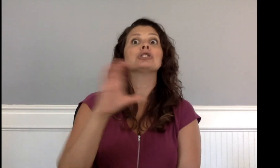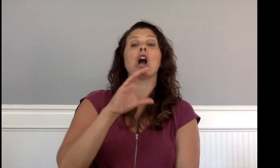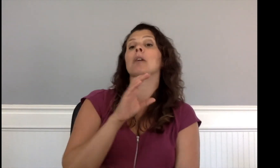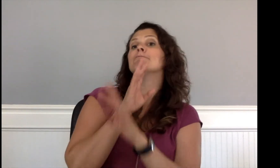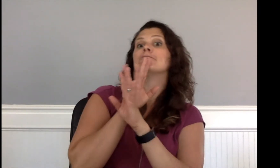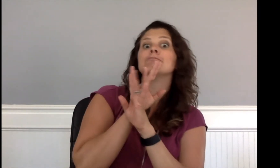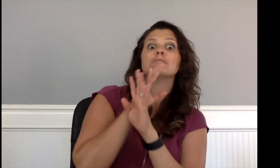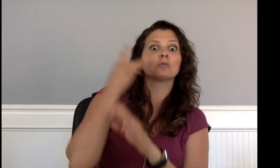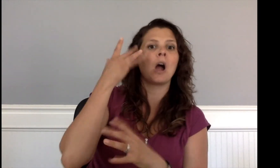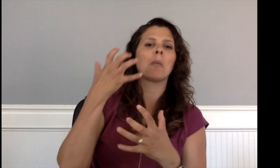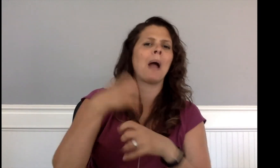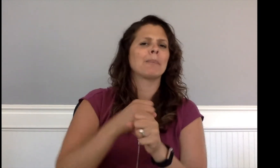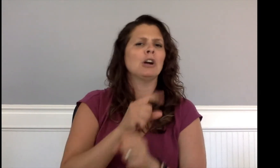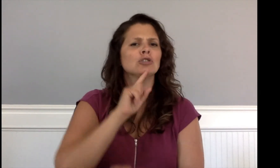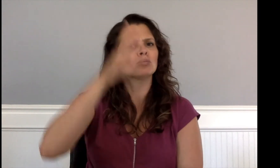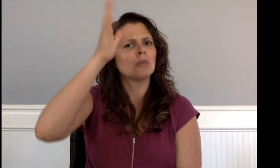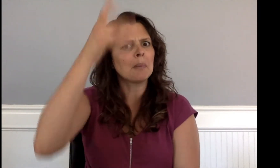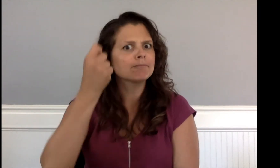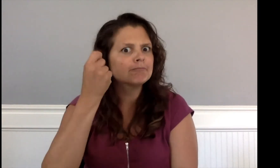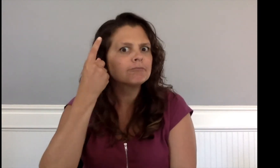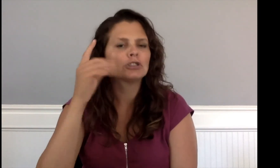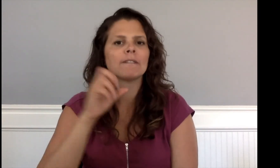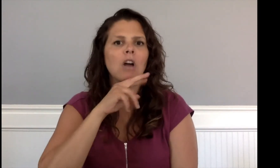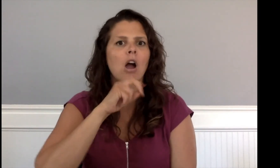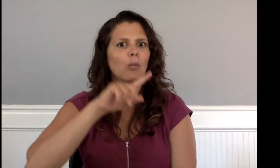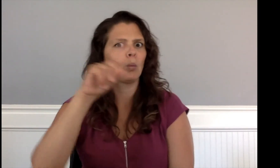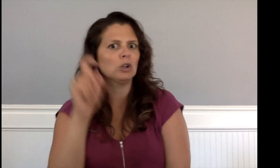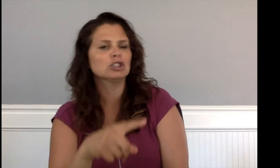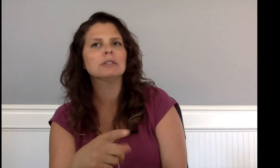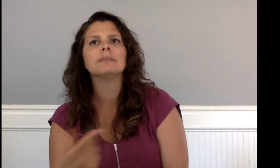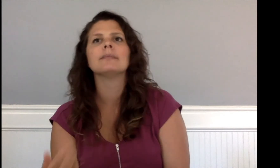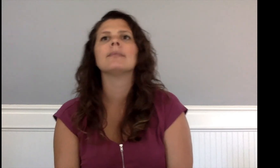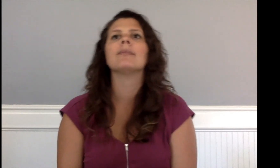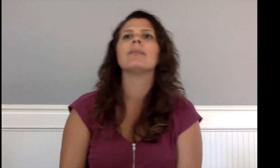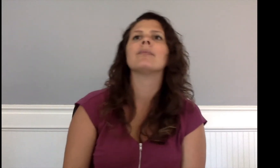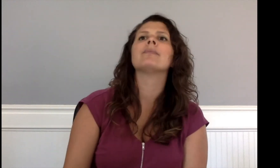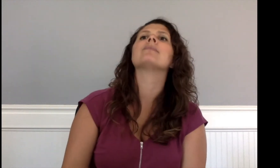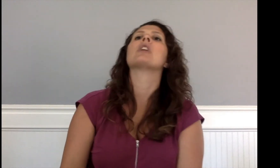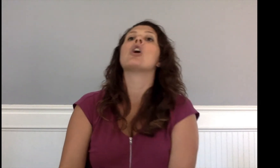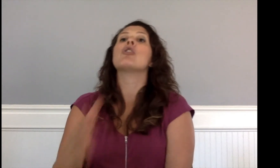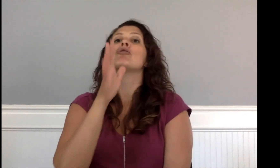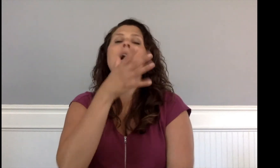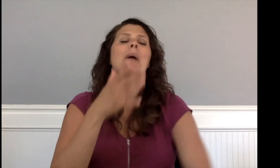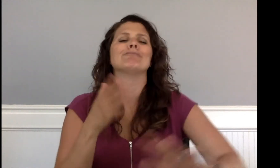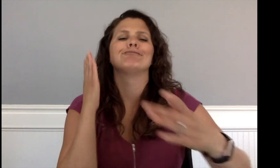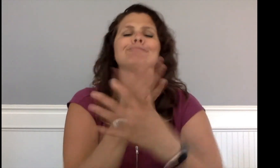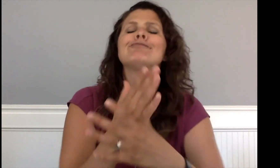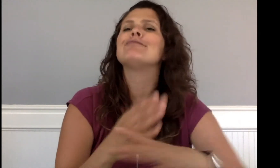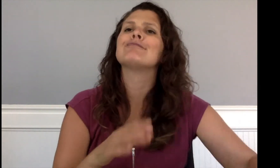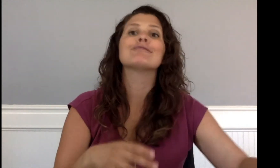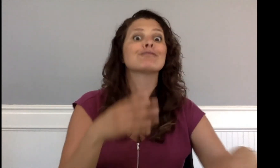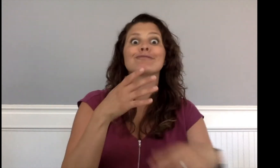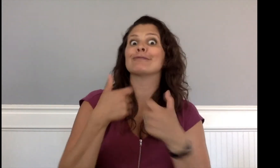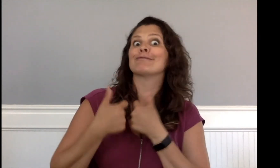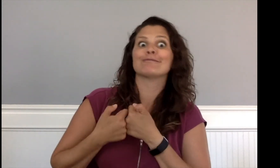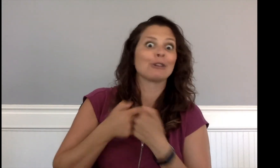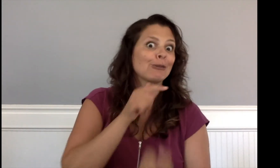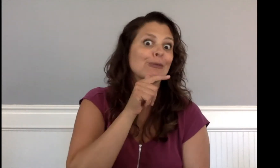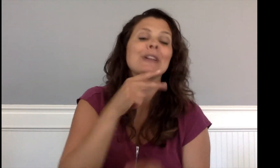"Who was your sweetheart?" Frog signed to Grandpa Tickler. Charlie voiced Frog's question to make sure Grandpa understood.